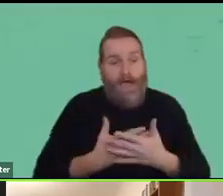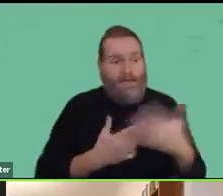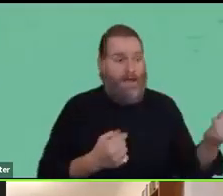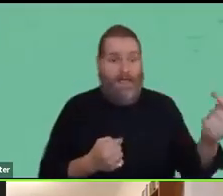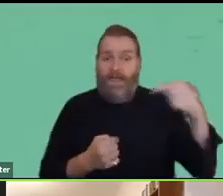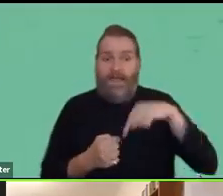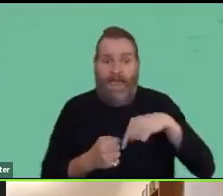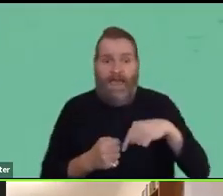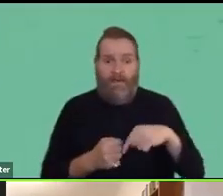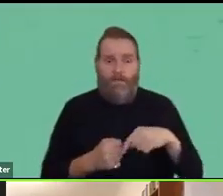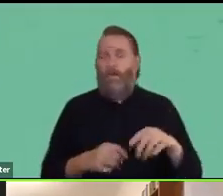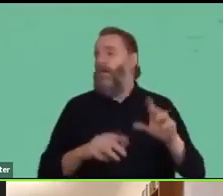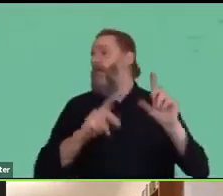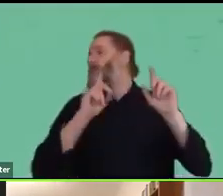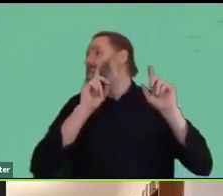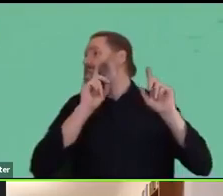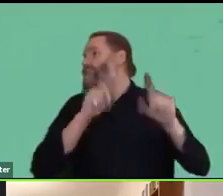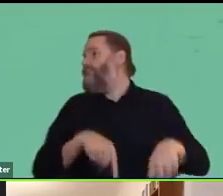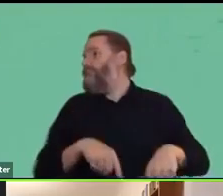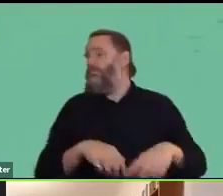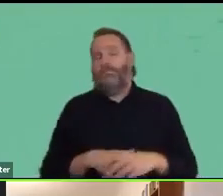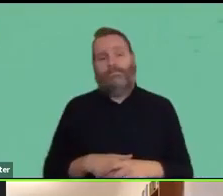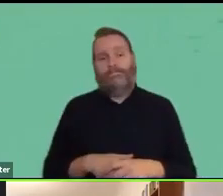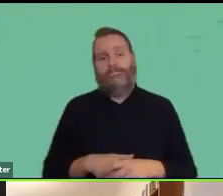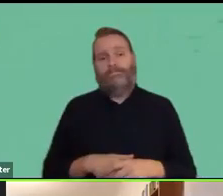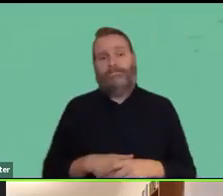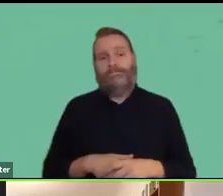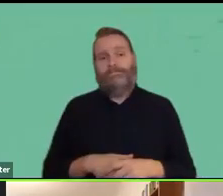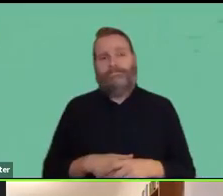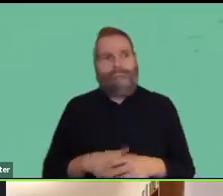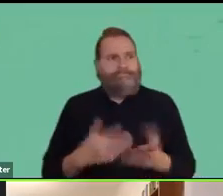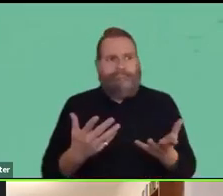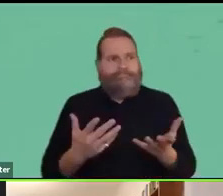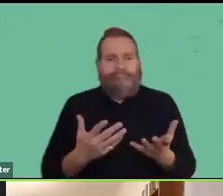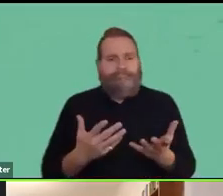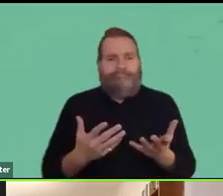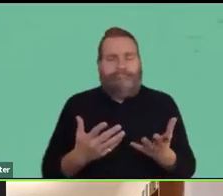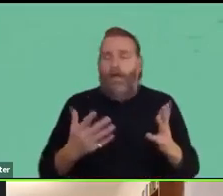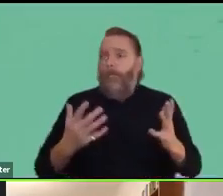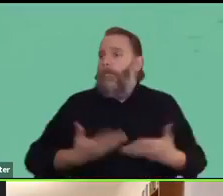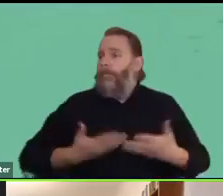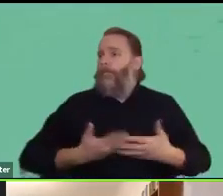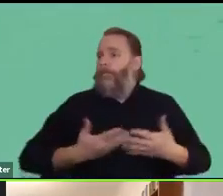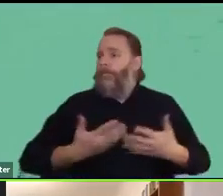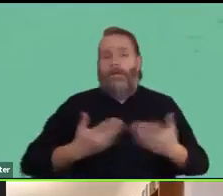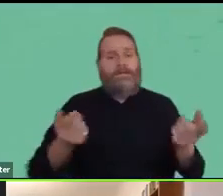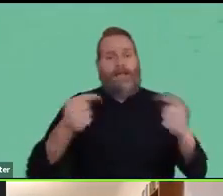thousand in a serious way so what I take from that is we've got to publicise what's happened today